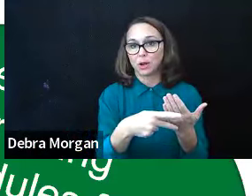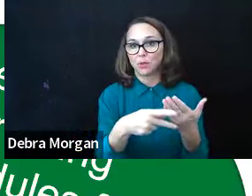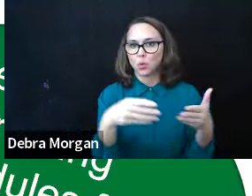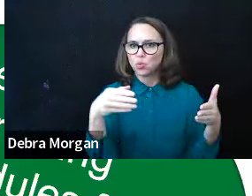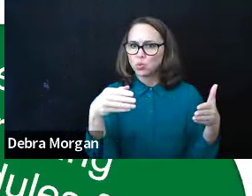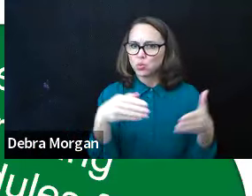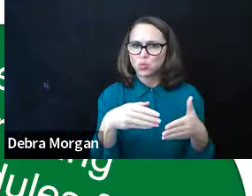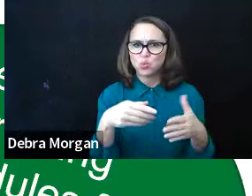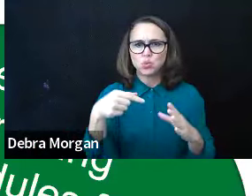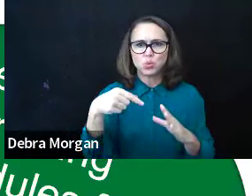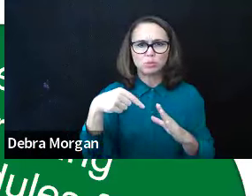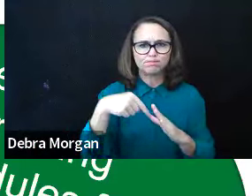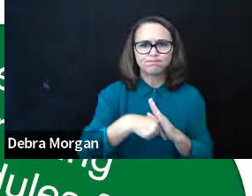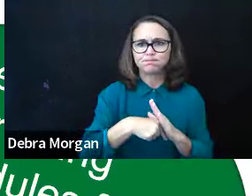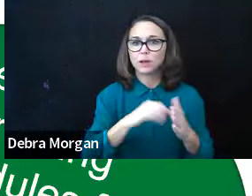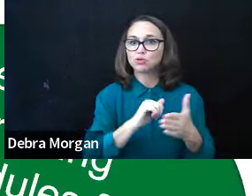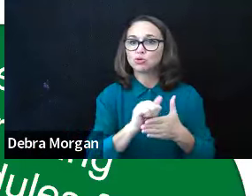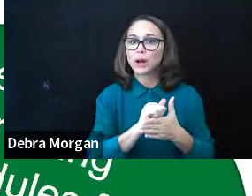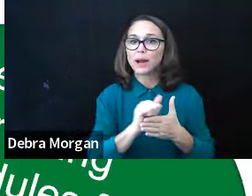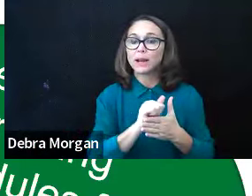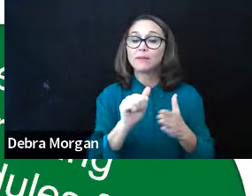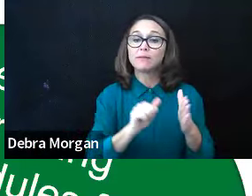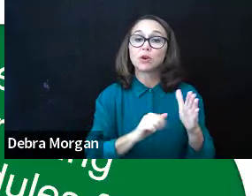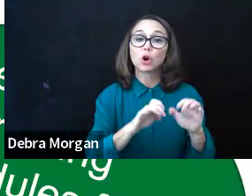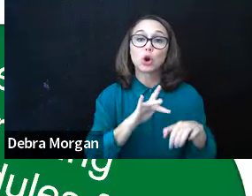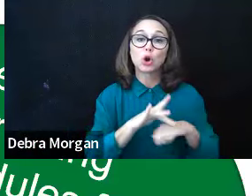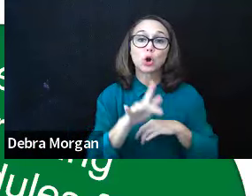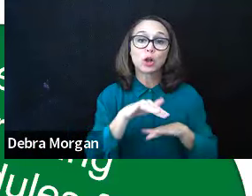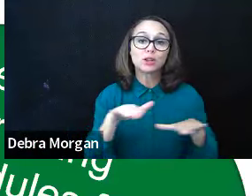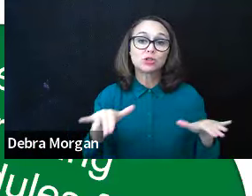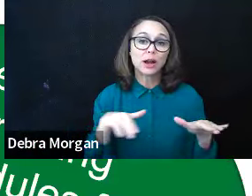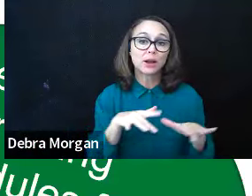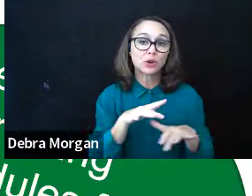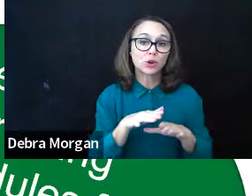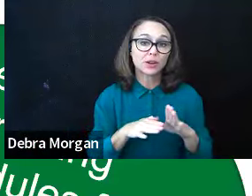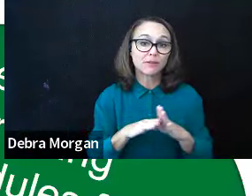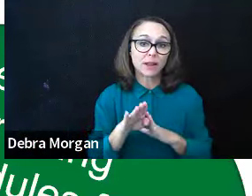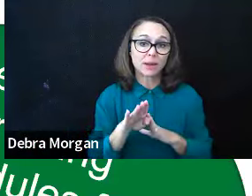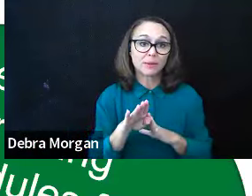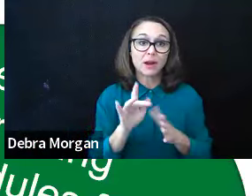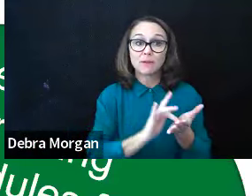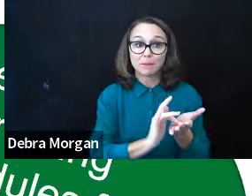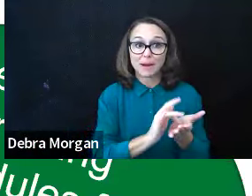child development for medical and allied health professionals. And you can see during the project